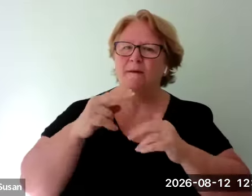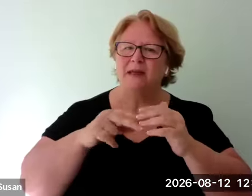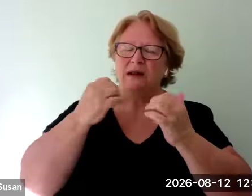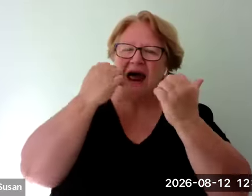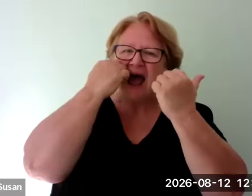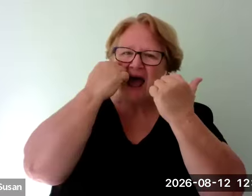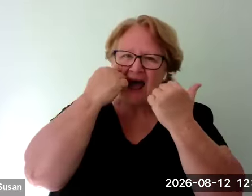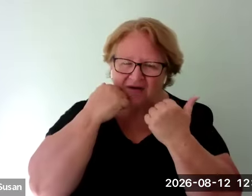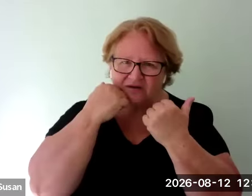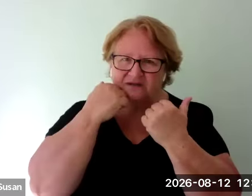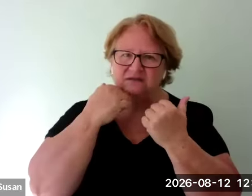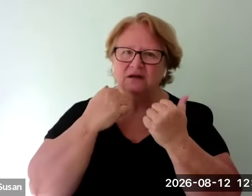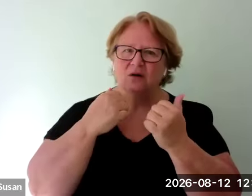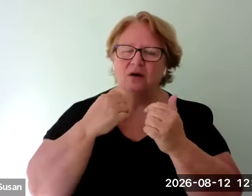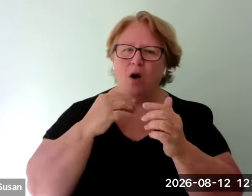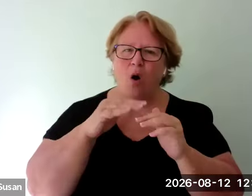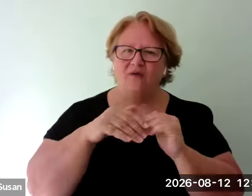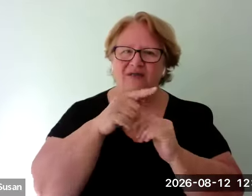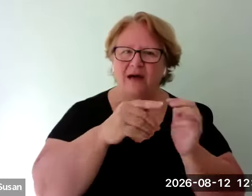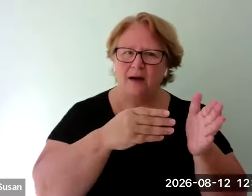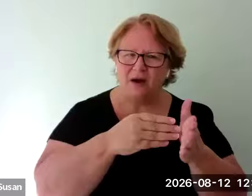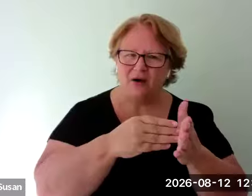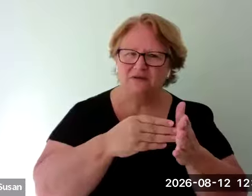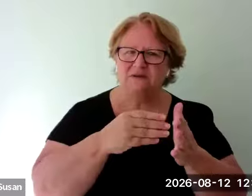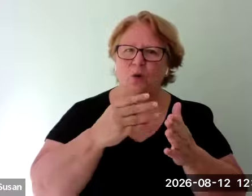aligned with the NDRP principles and Research Agenda